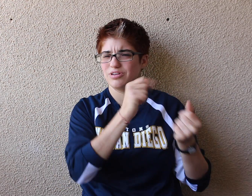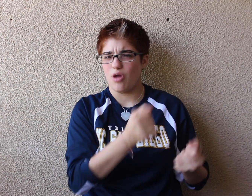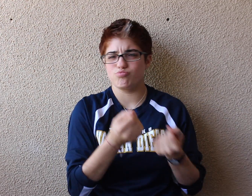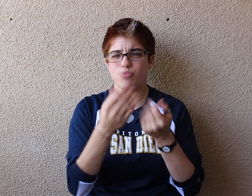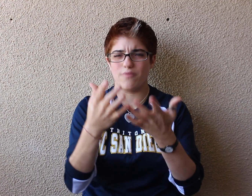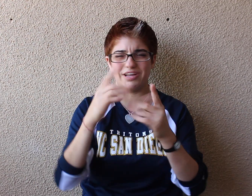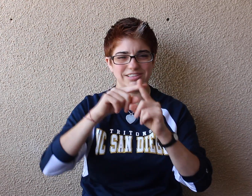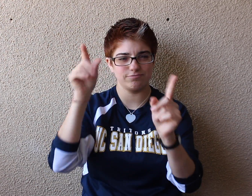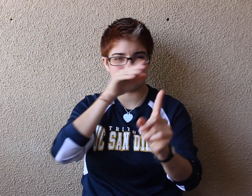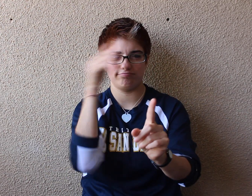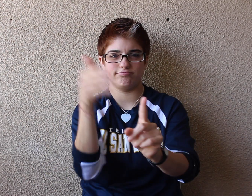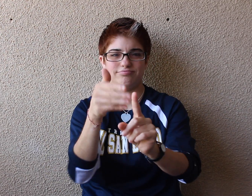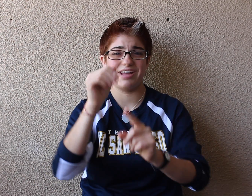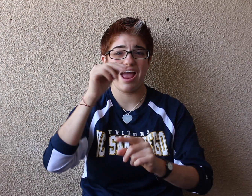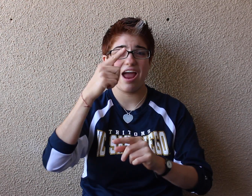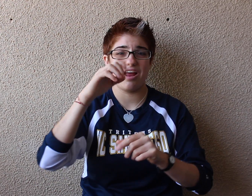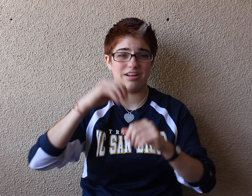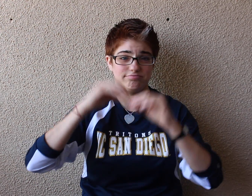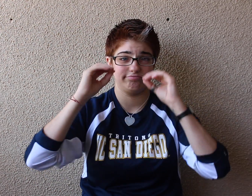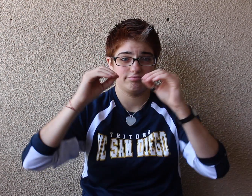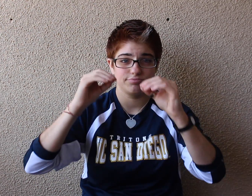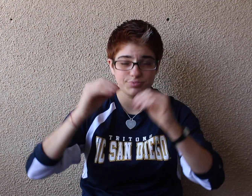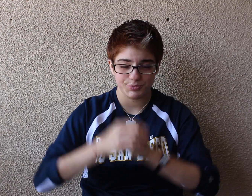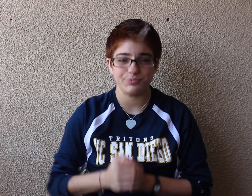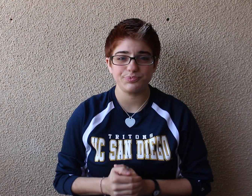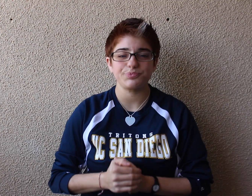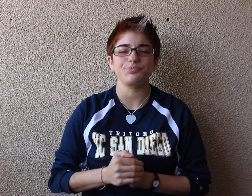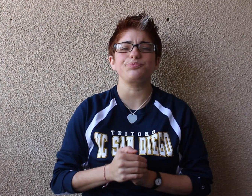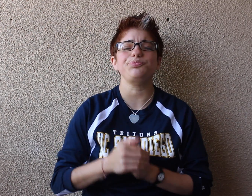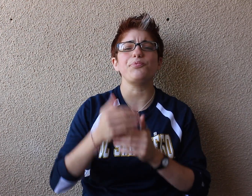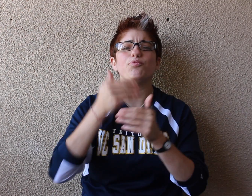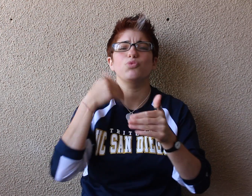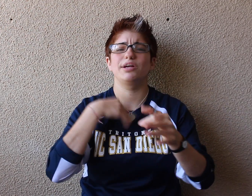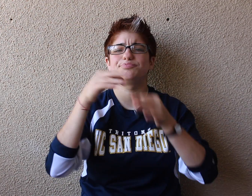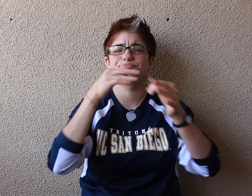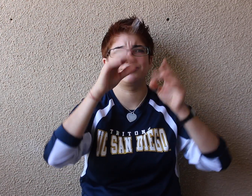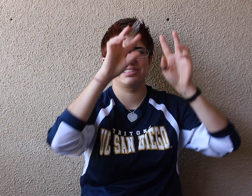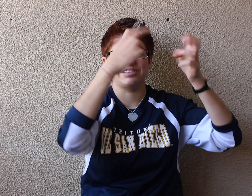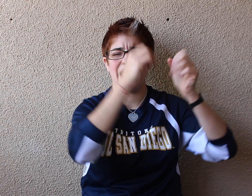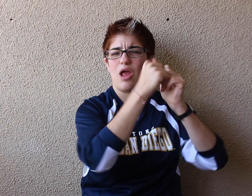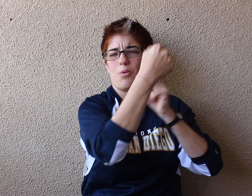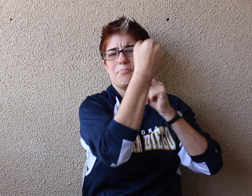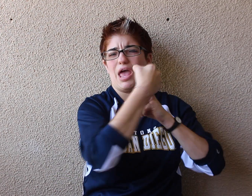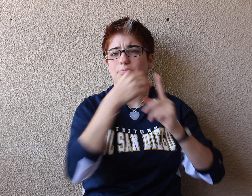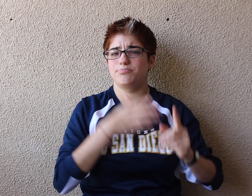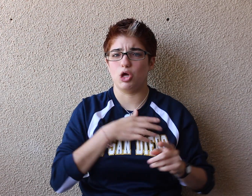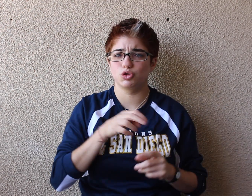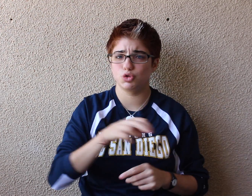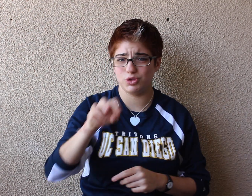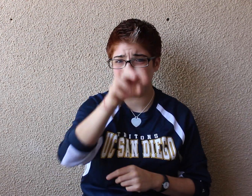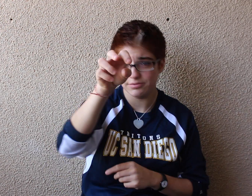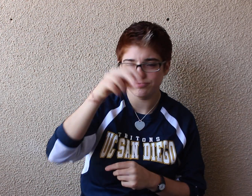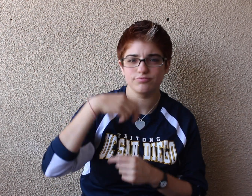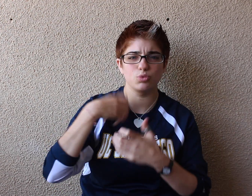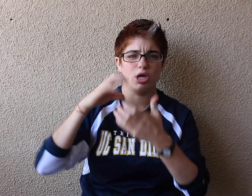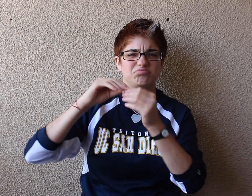and discuss its hidden qualities in finding a different angle in how to educate Deaf/HH children. Before I get into the discussion of how the title of this program greatly impacted my learning journey